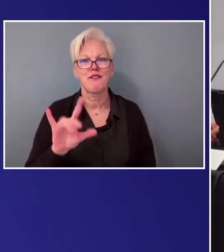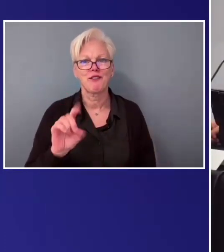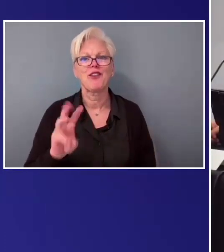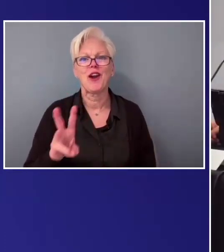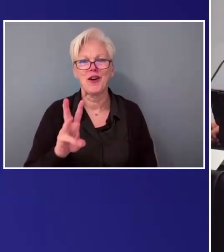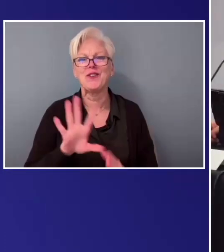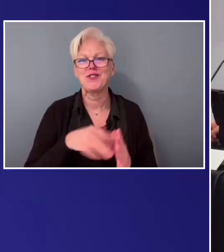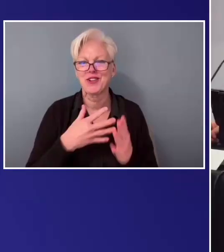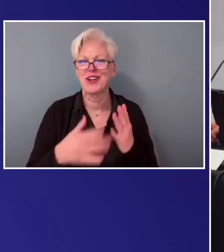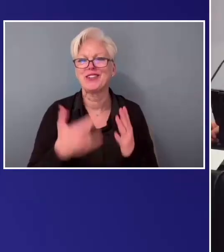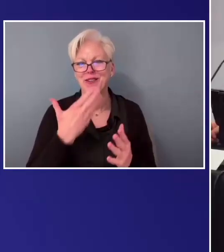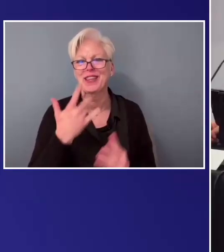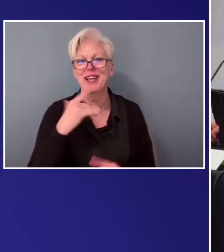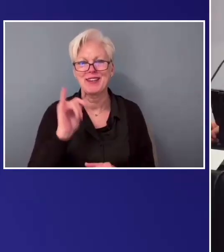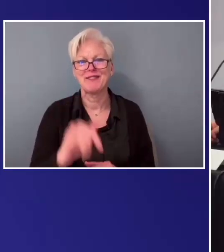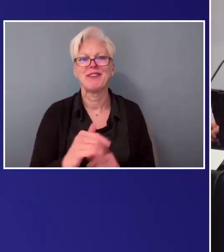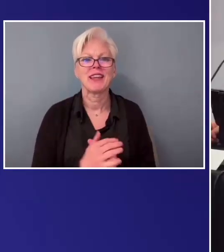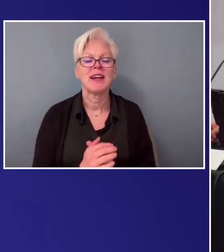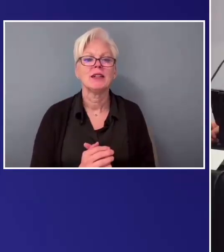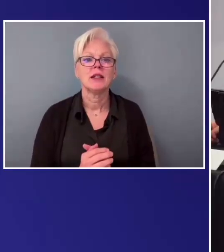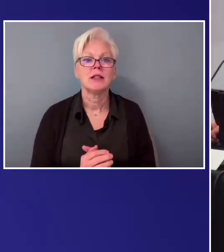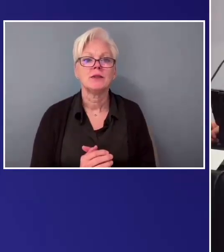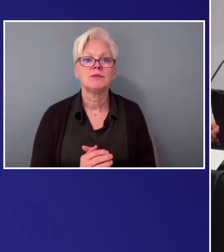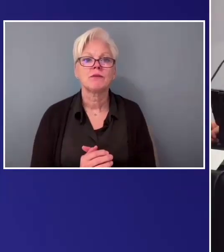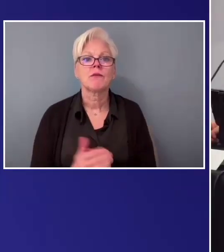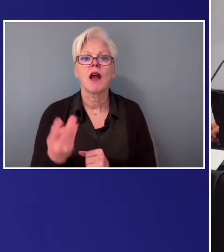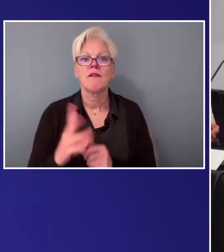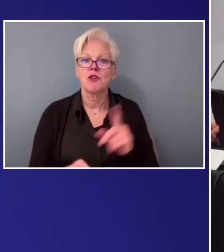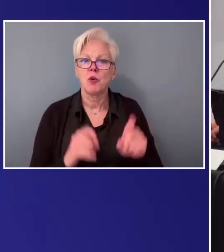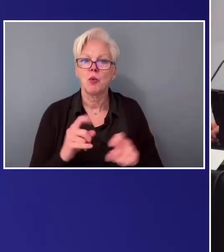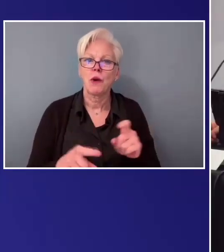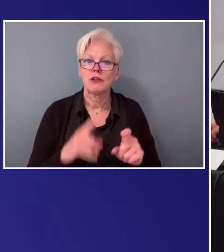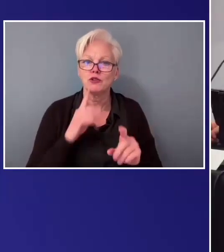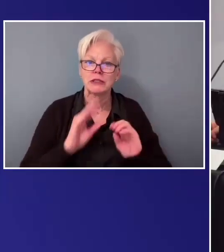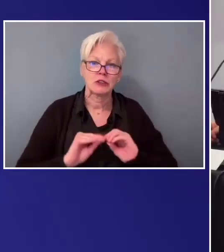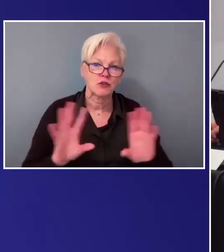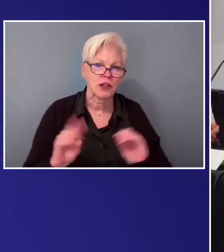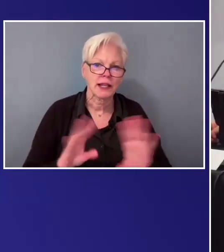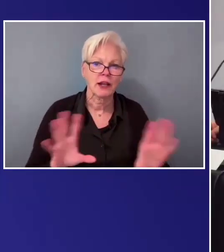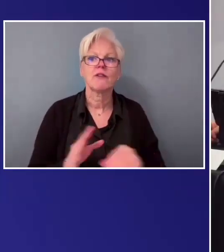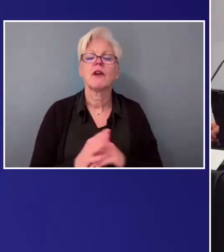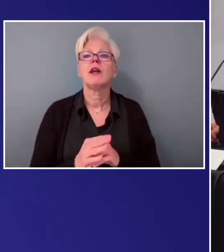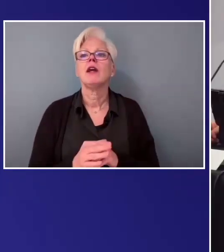thank you for that. A few clarifying questions. So in the cohort aggregation,